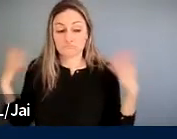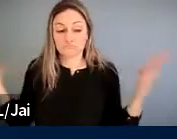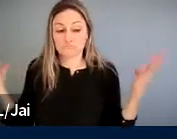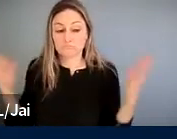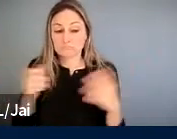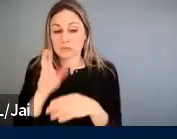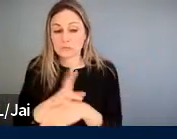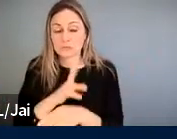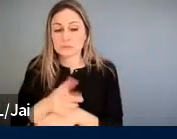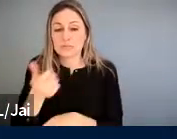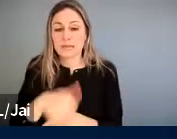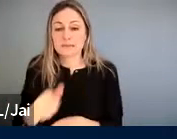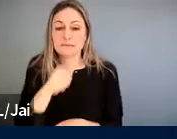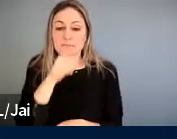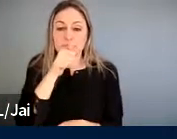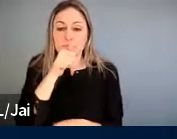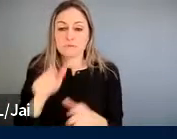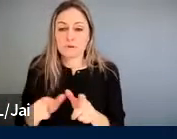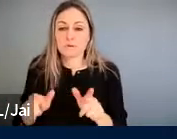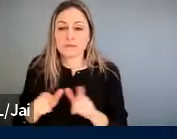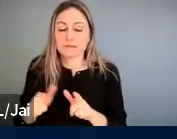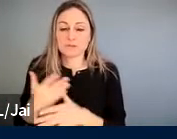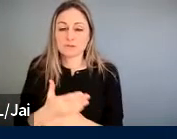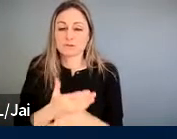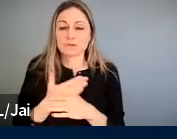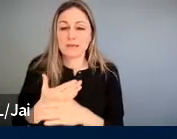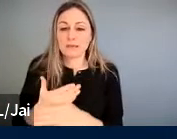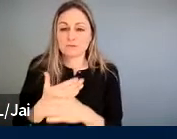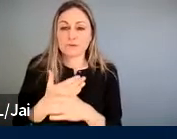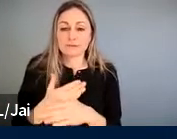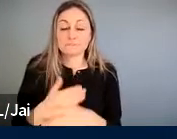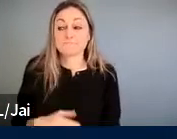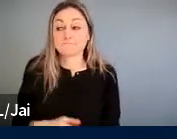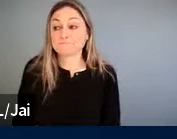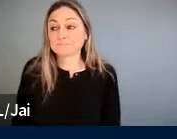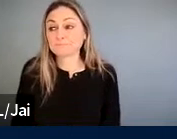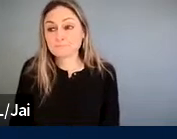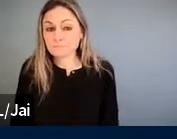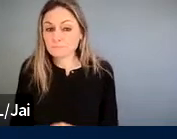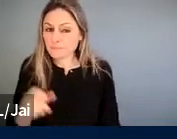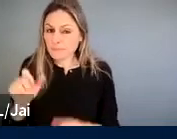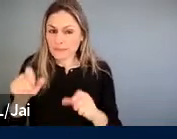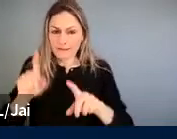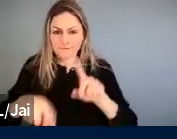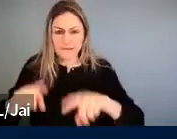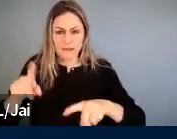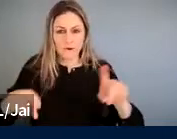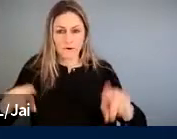and location sharing options within the tools. And this can vary based on the different tools